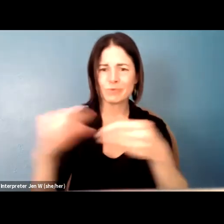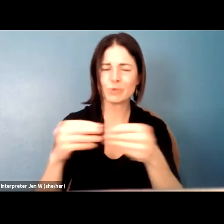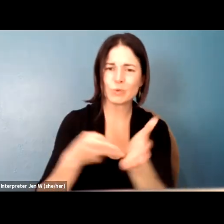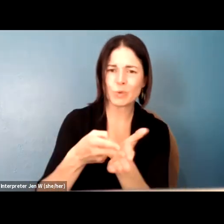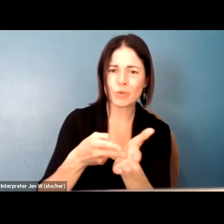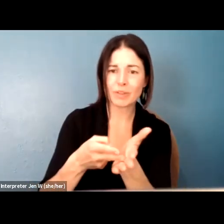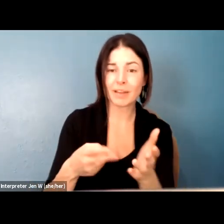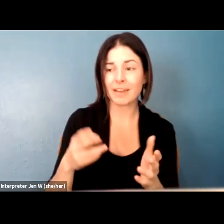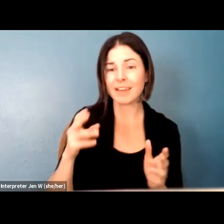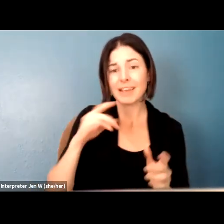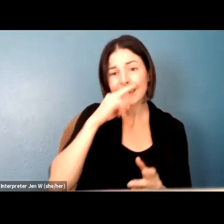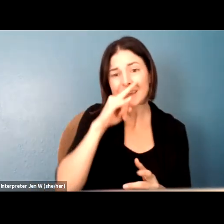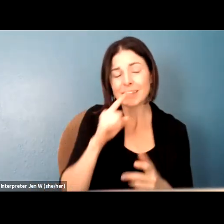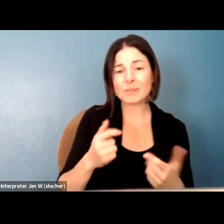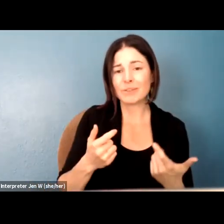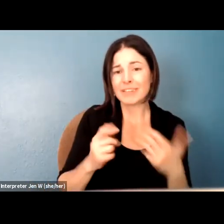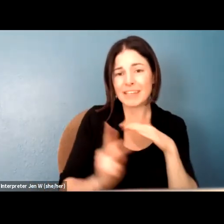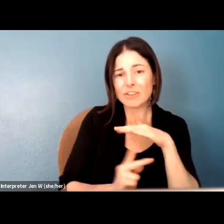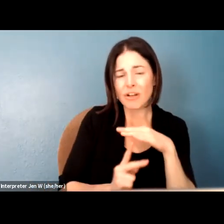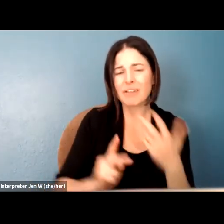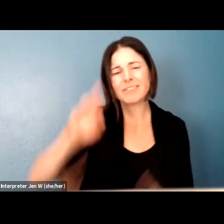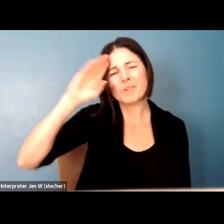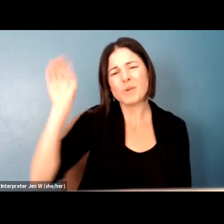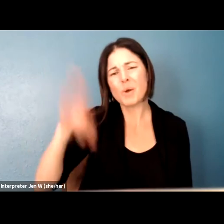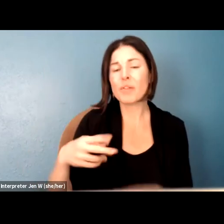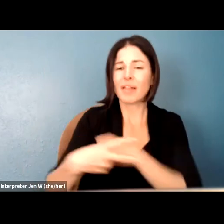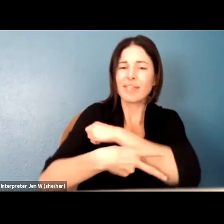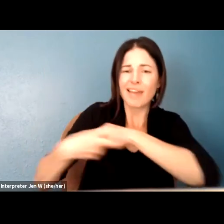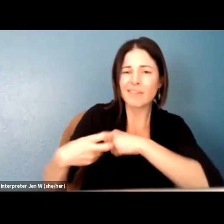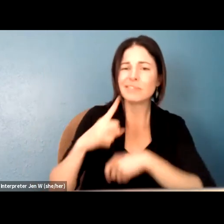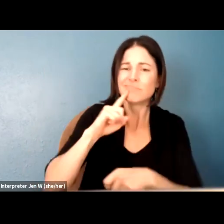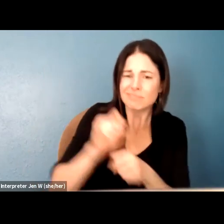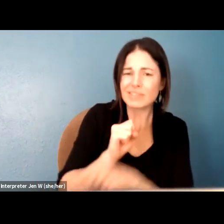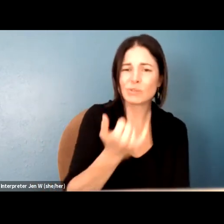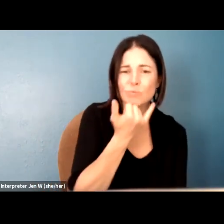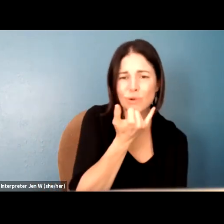that theft of any kind is wrong. And then what is higher